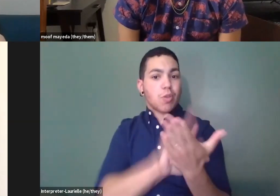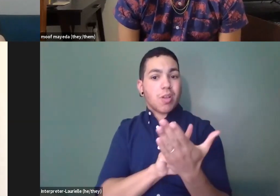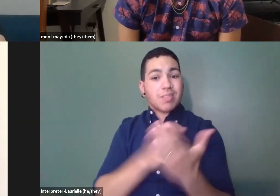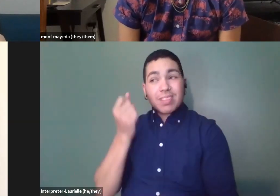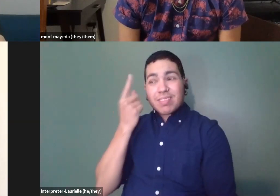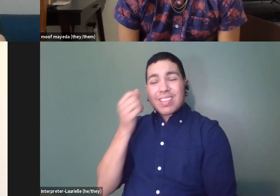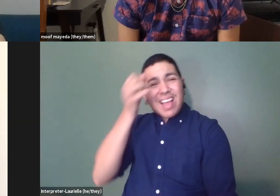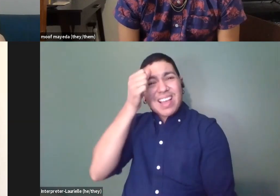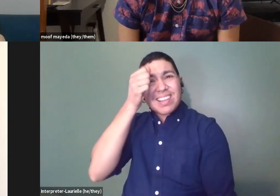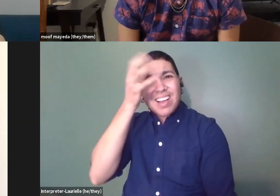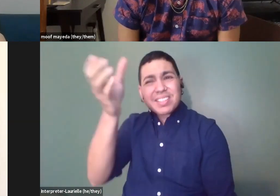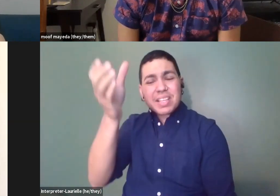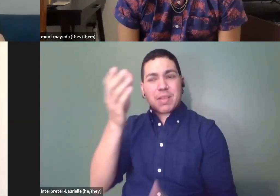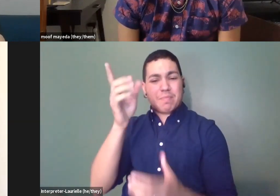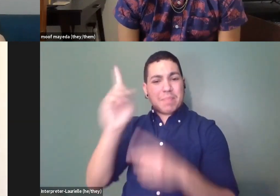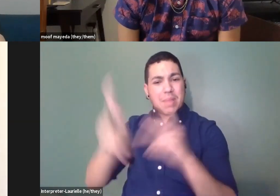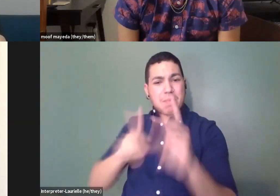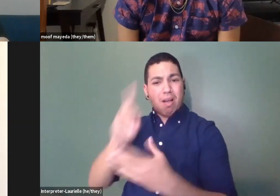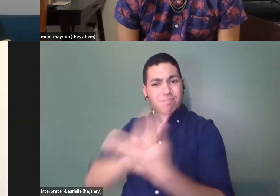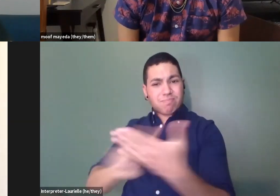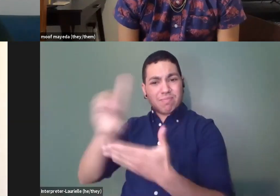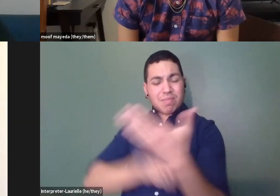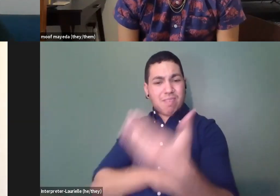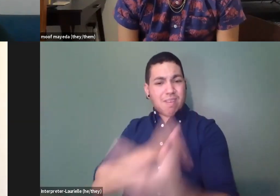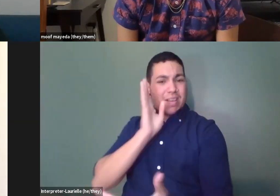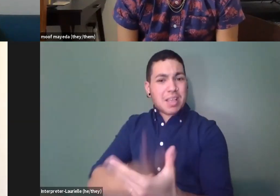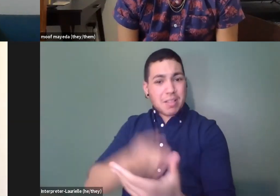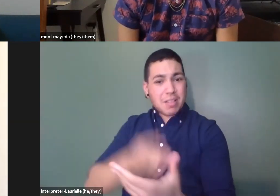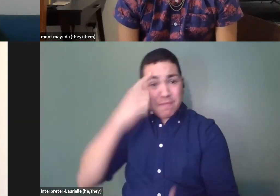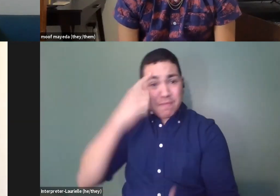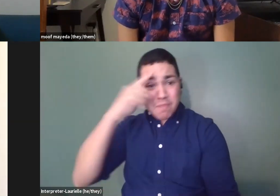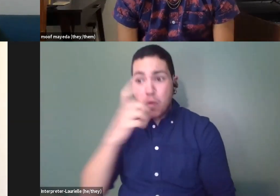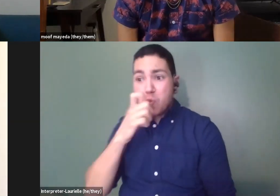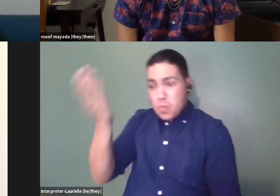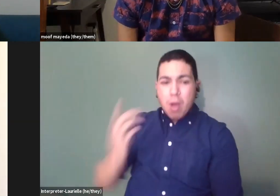We won't get there without changing our own movements, cis and White-dominated.